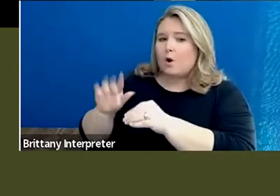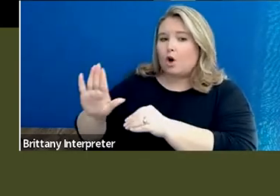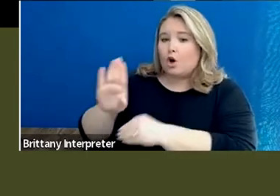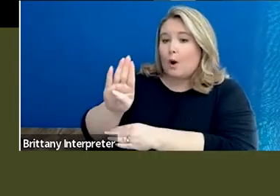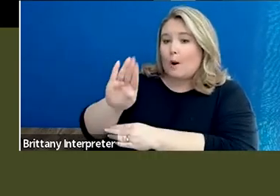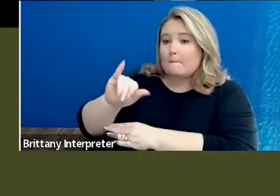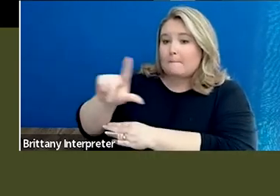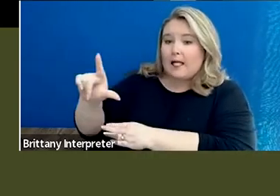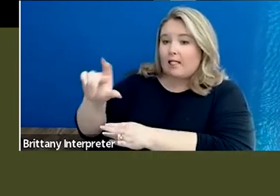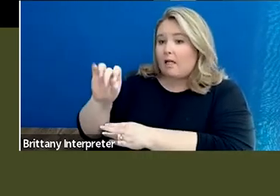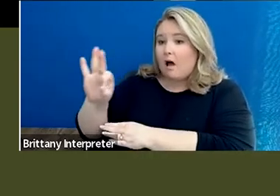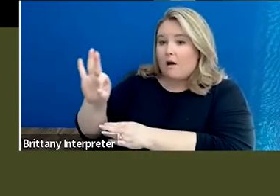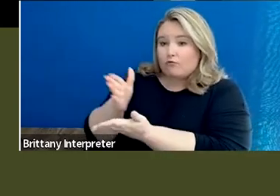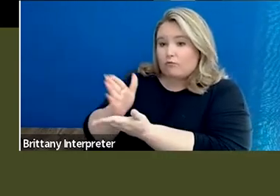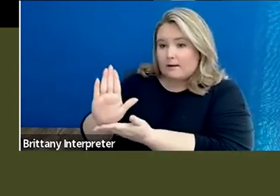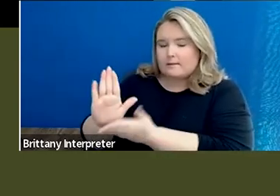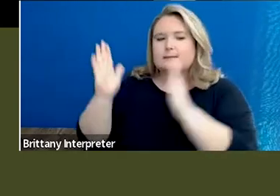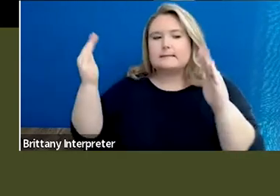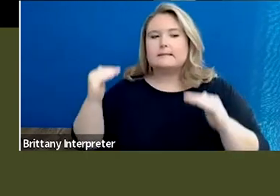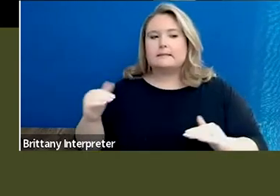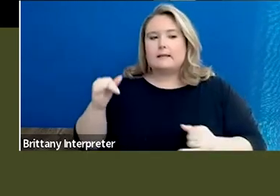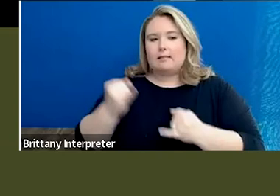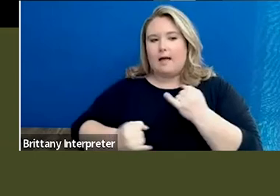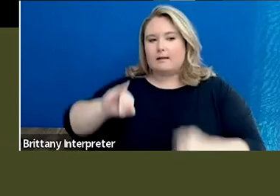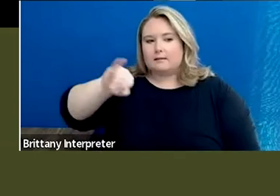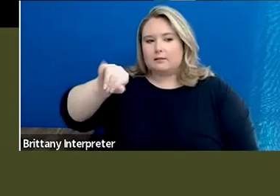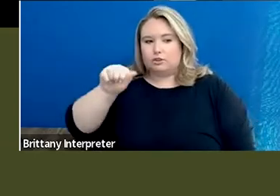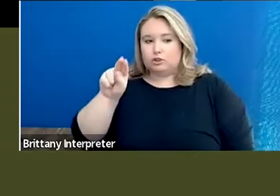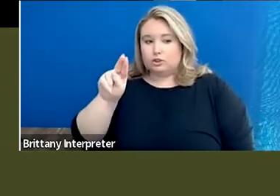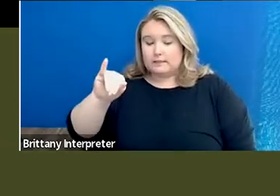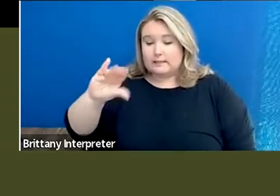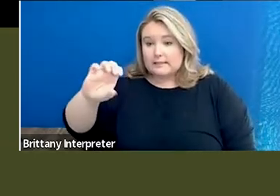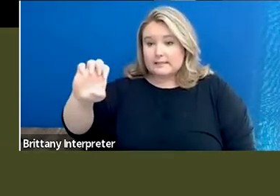And then we're gonna talk to Janiece from Urban Health Partnership.